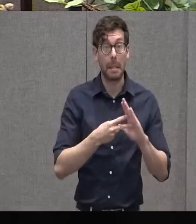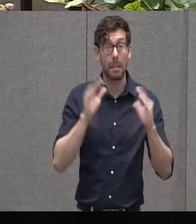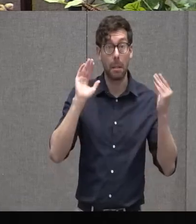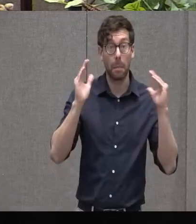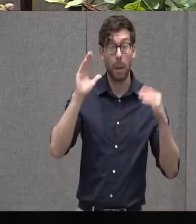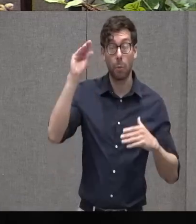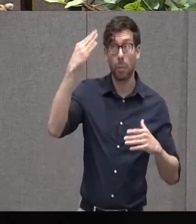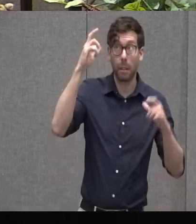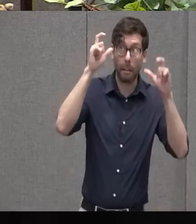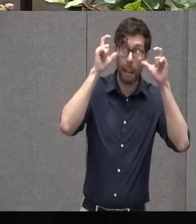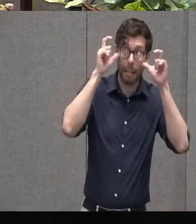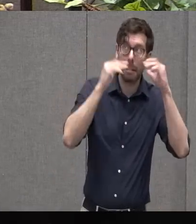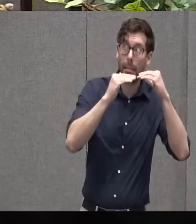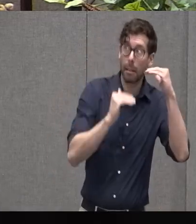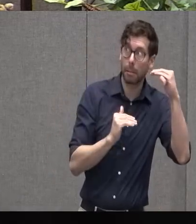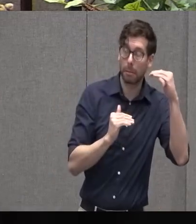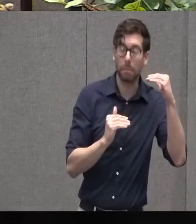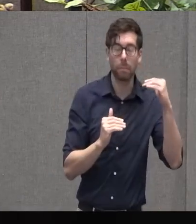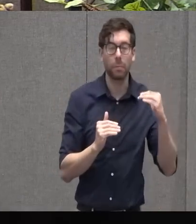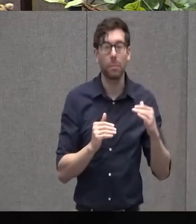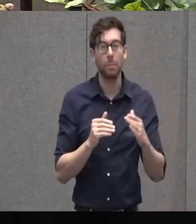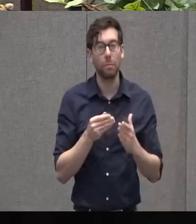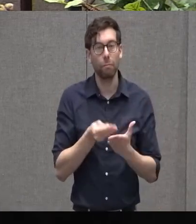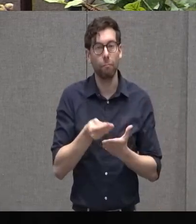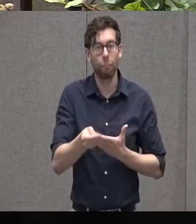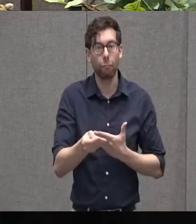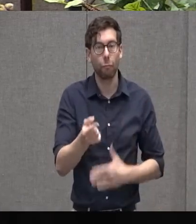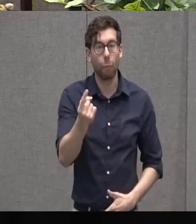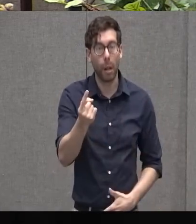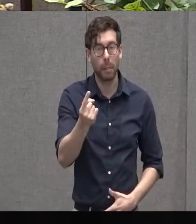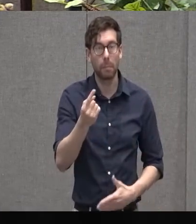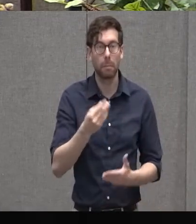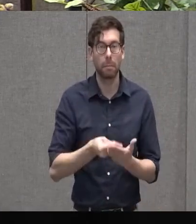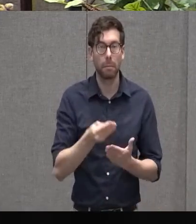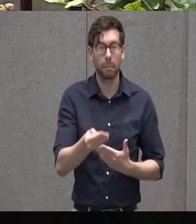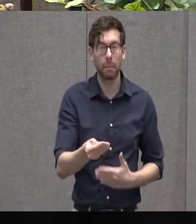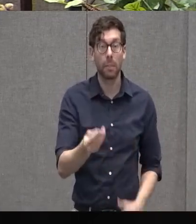One, two, three, I still have more money.